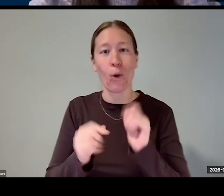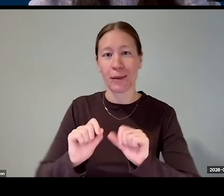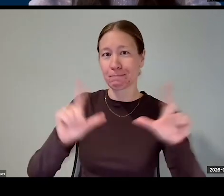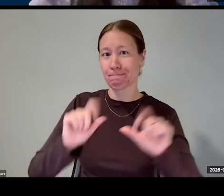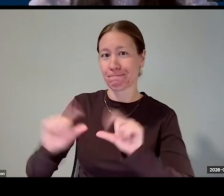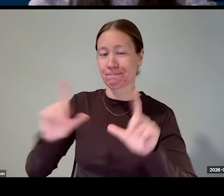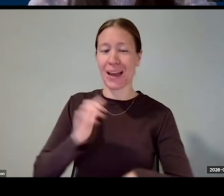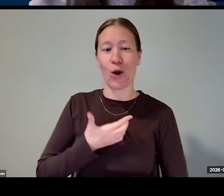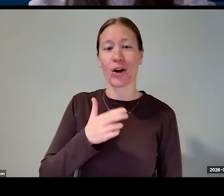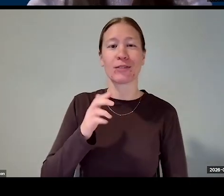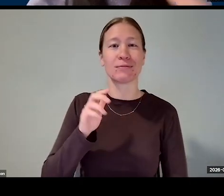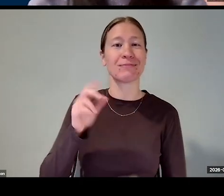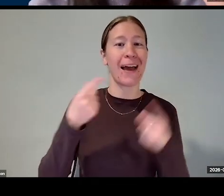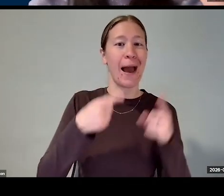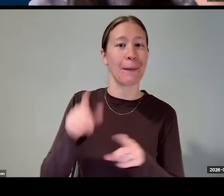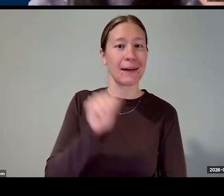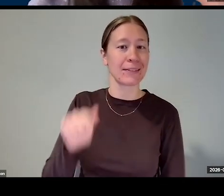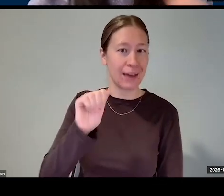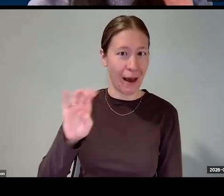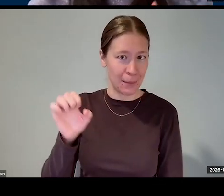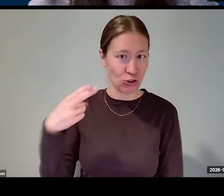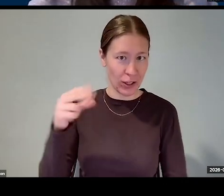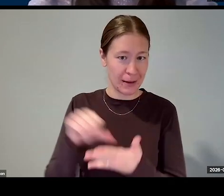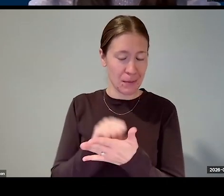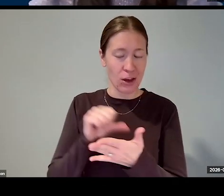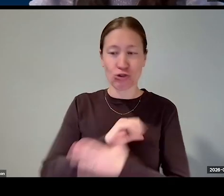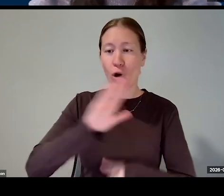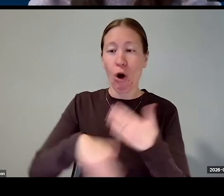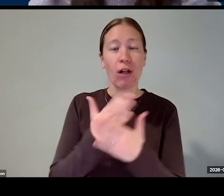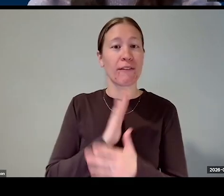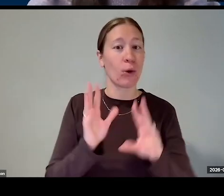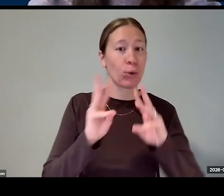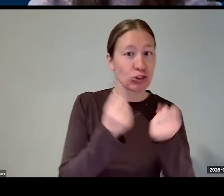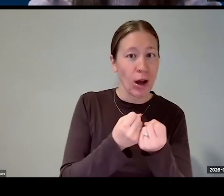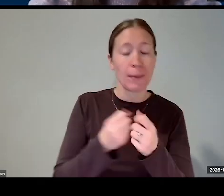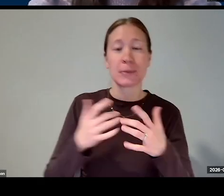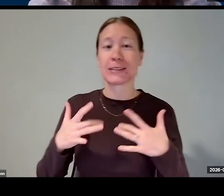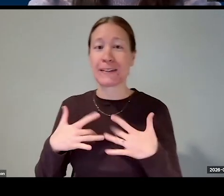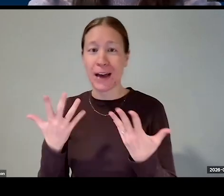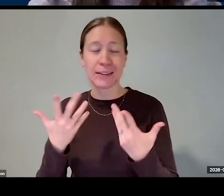which has all of our workshops and events like this one. If you're interested in attending more,